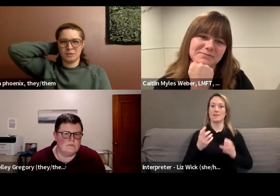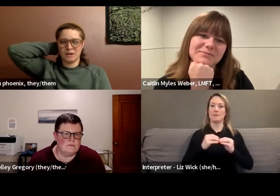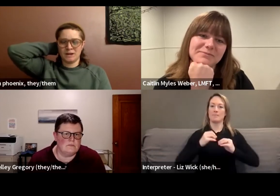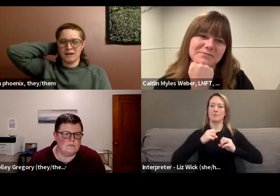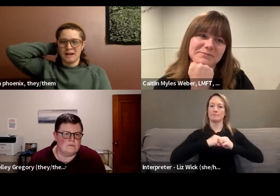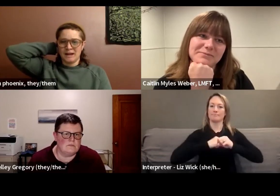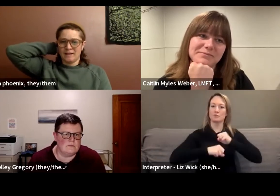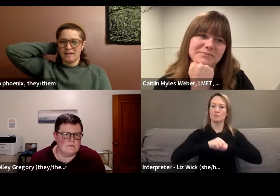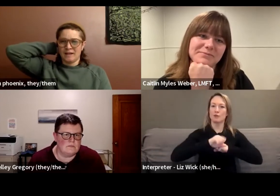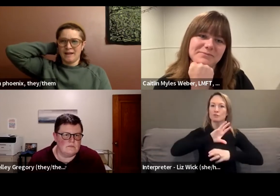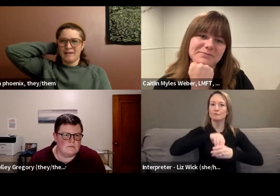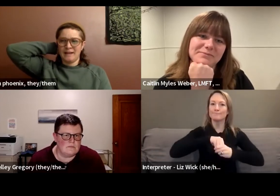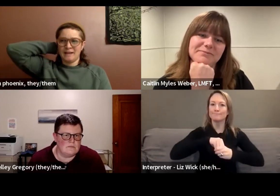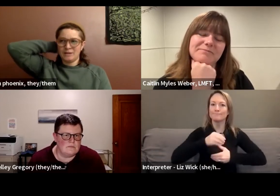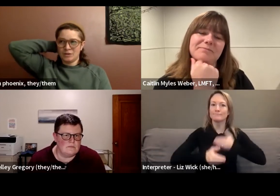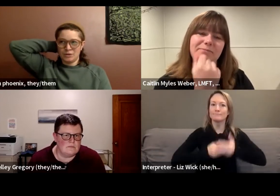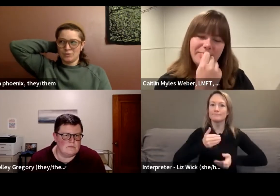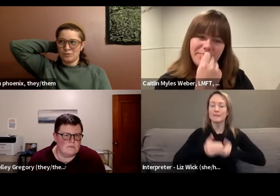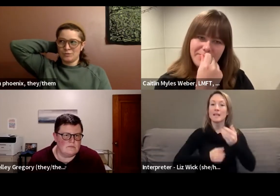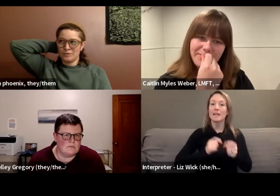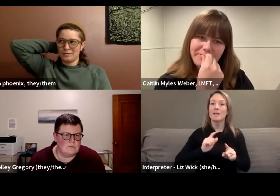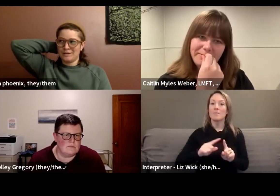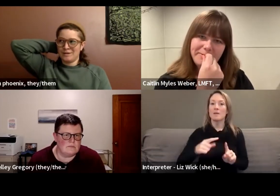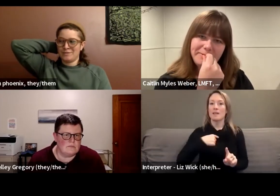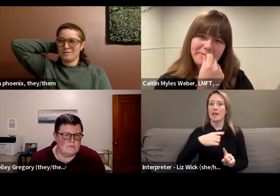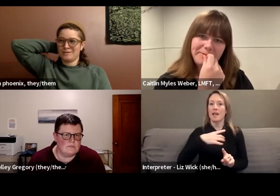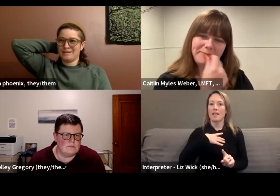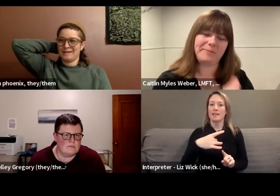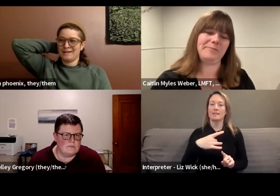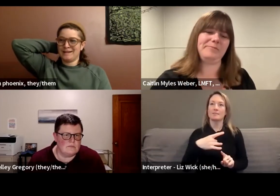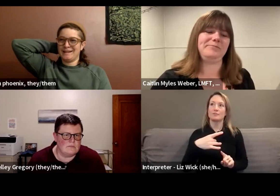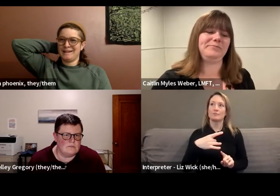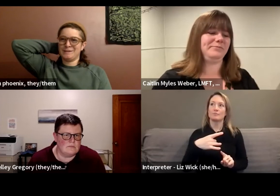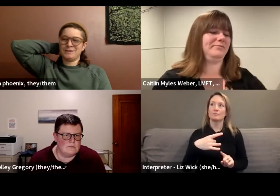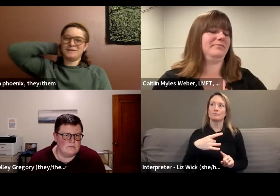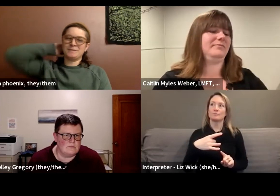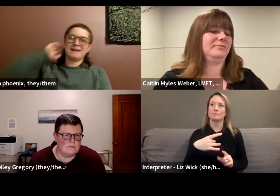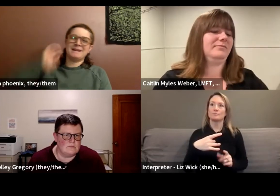But I like to, you know, it sort of depends,